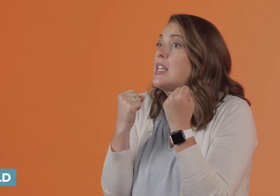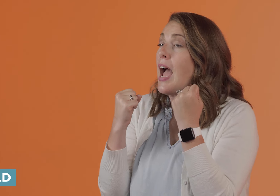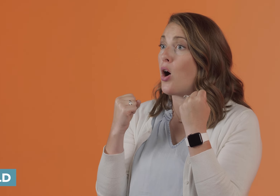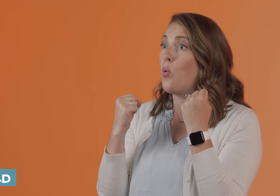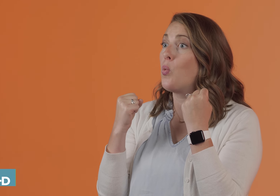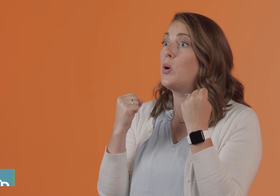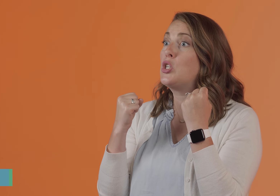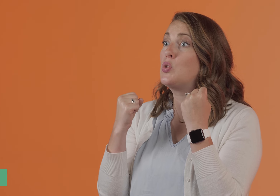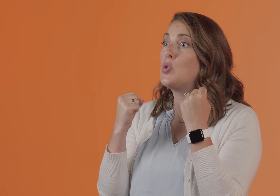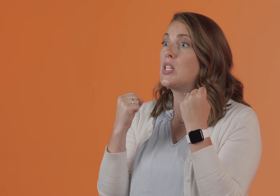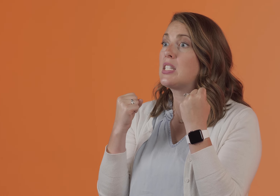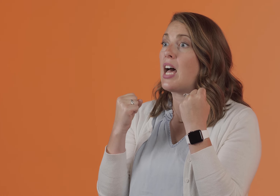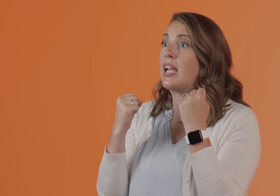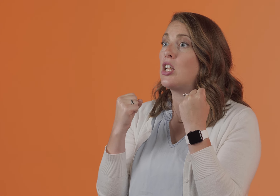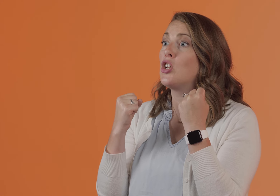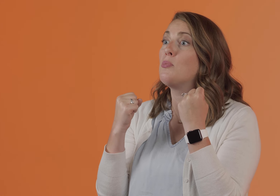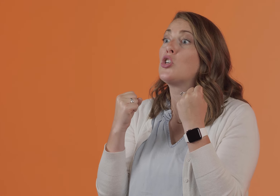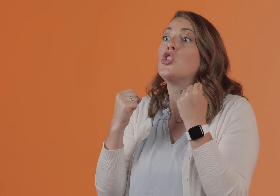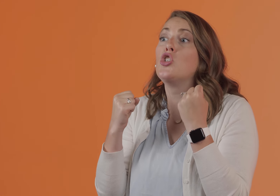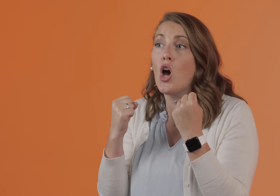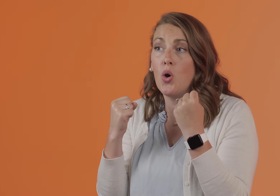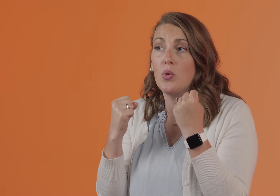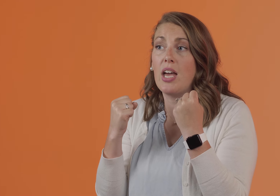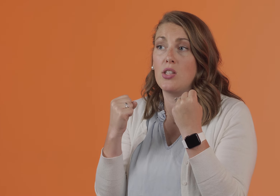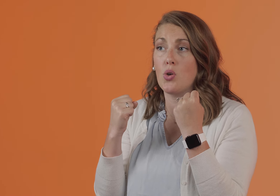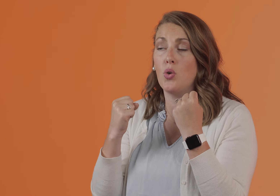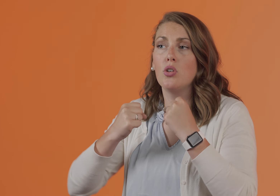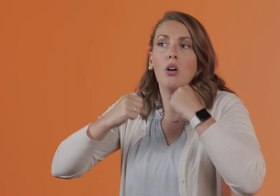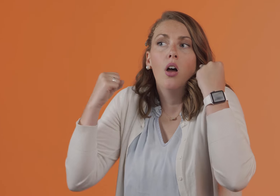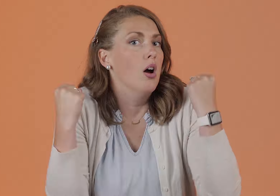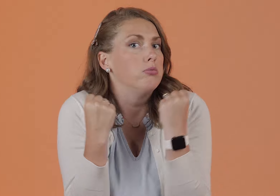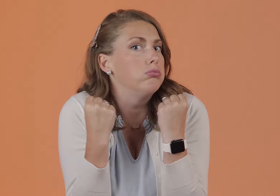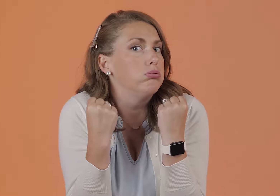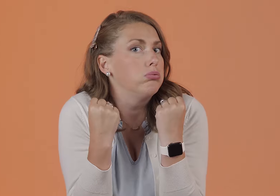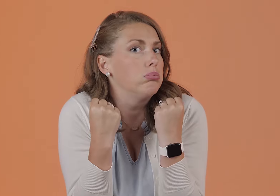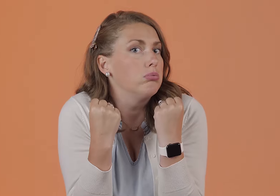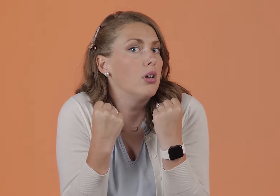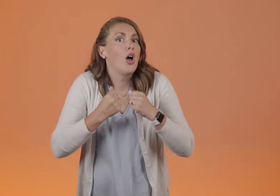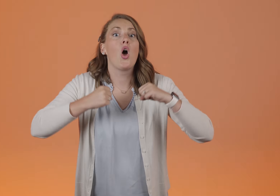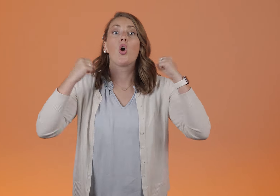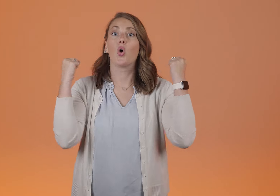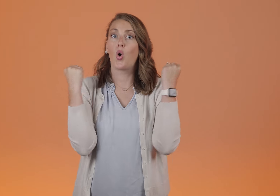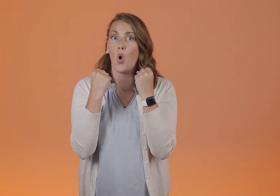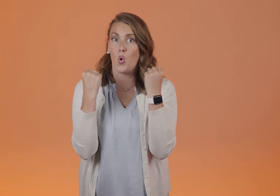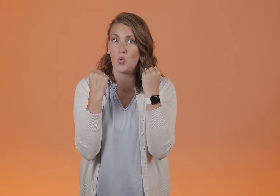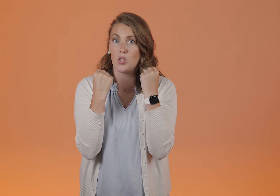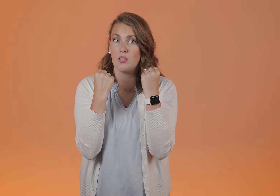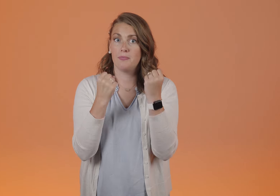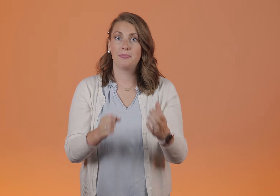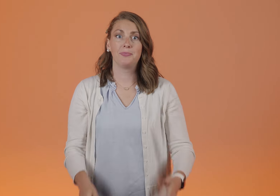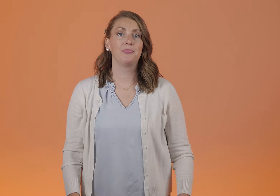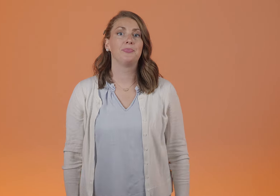Now, when you do this sign, you must show that it's cold. Brr... cold